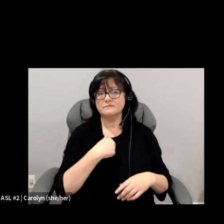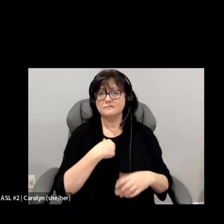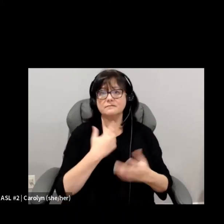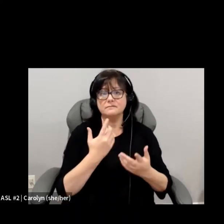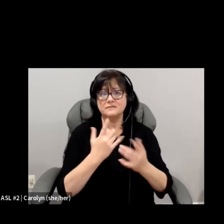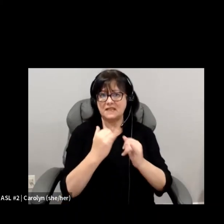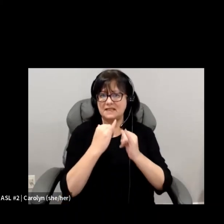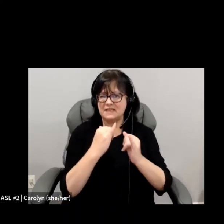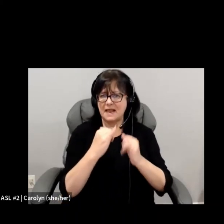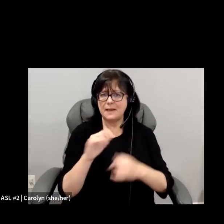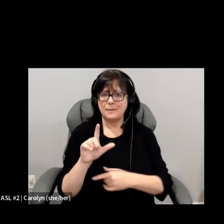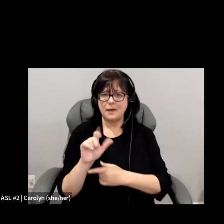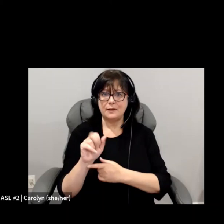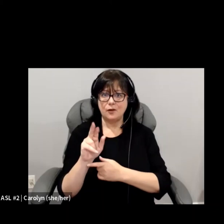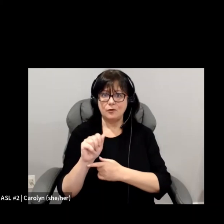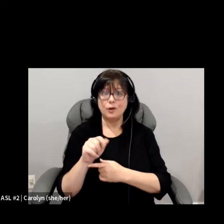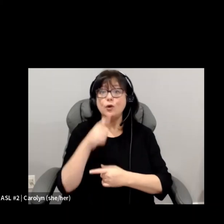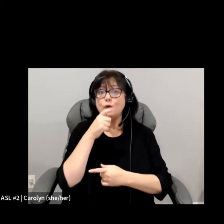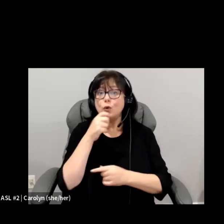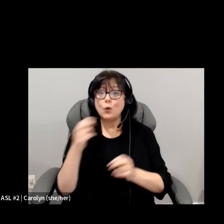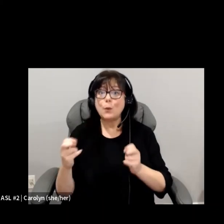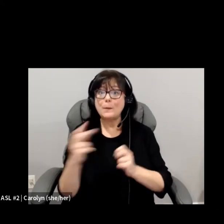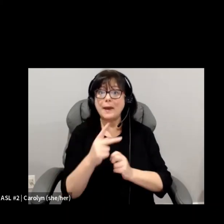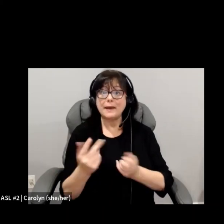THANK YOU TO THE RETURNING BOARD MEMBERS.